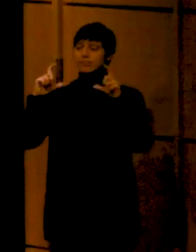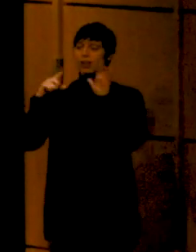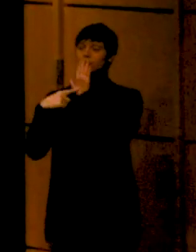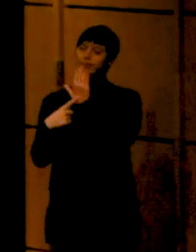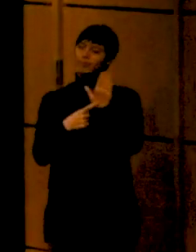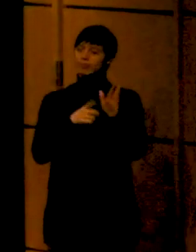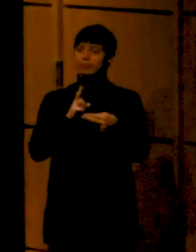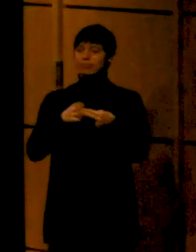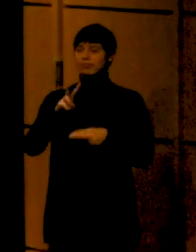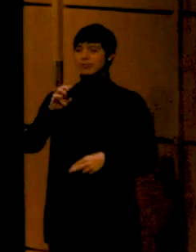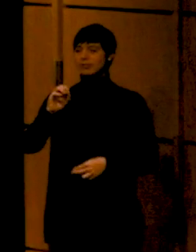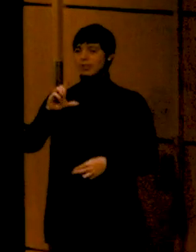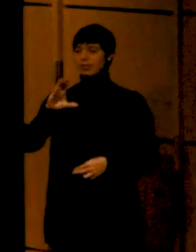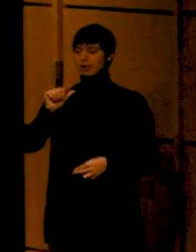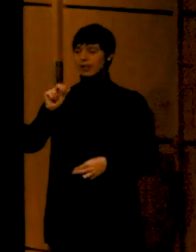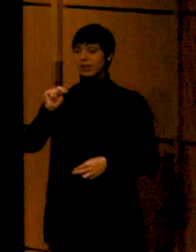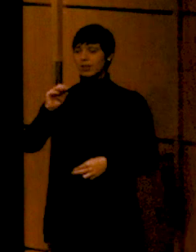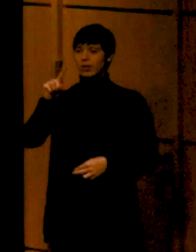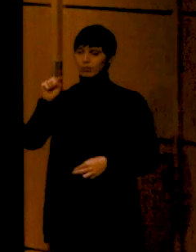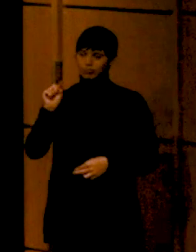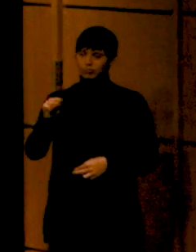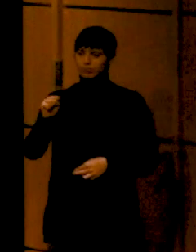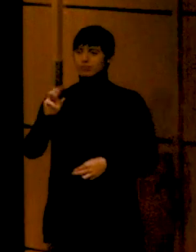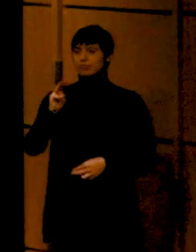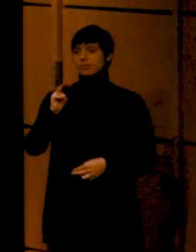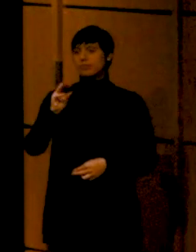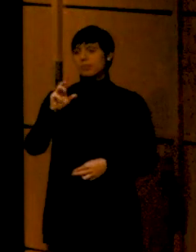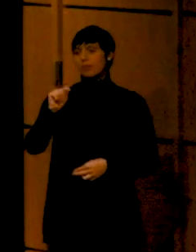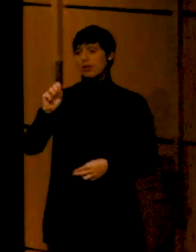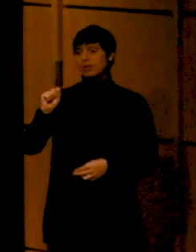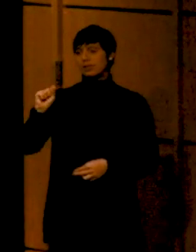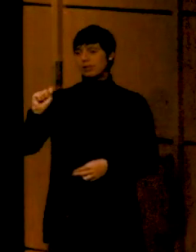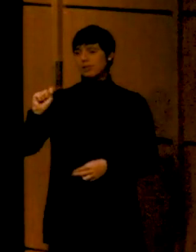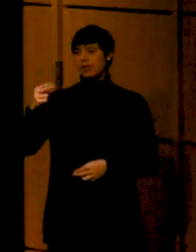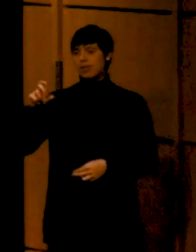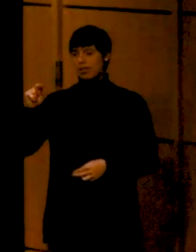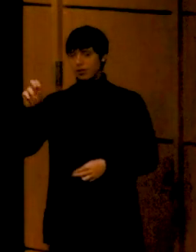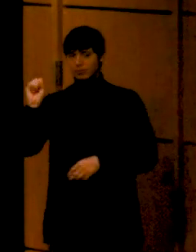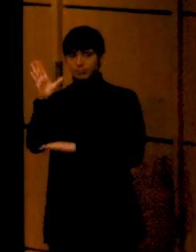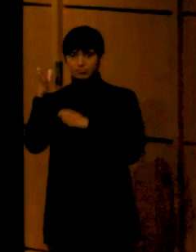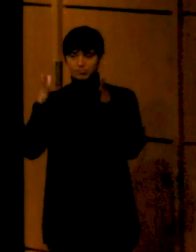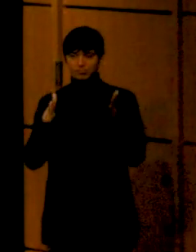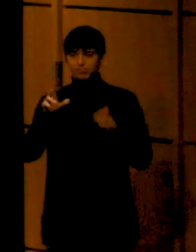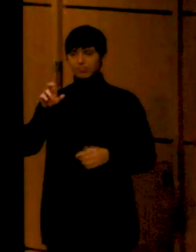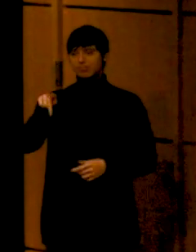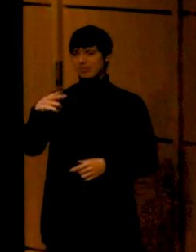Mount St. Helens" in art by Dr. Dawson Carr. I'm Brian Ferriso, Director of the Museum.